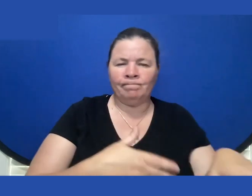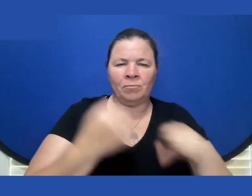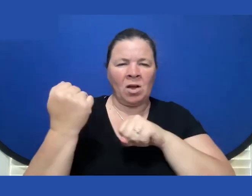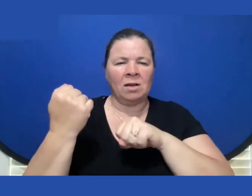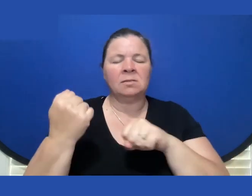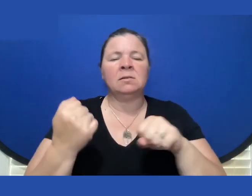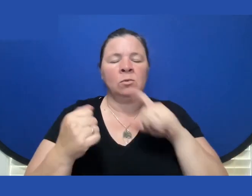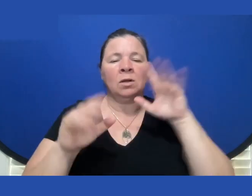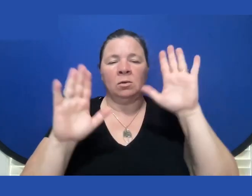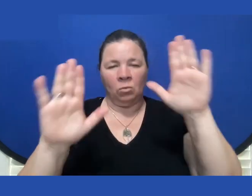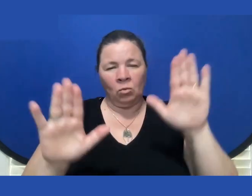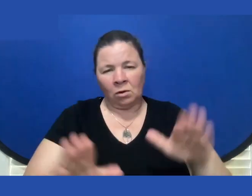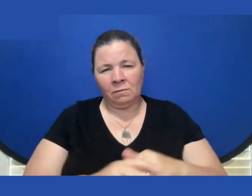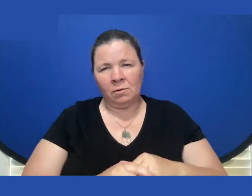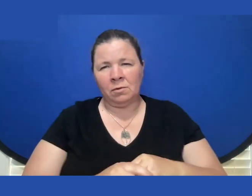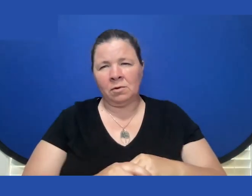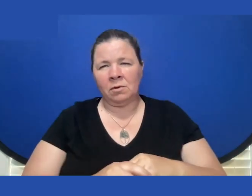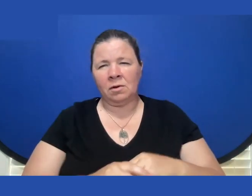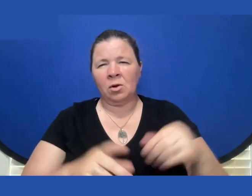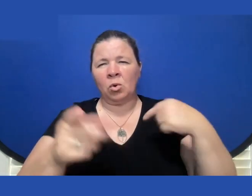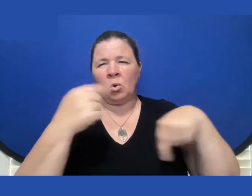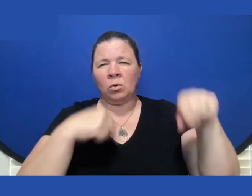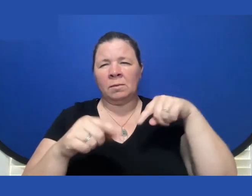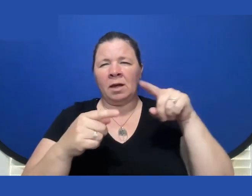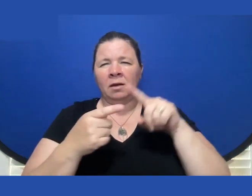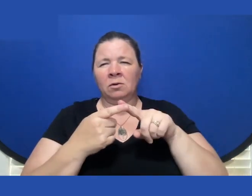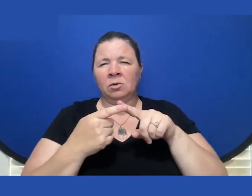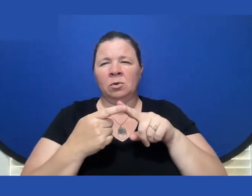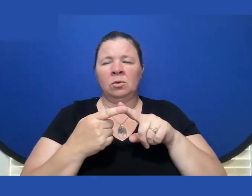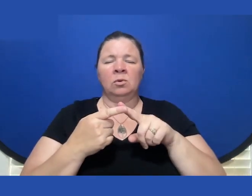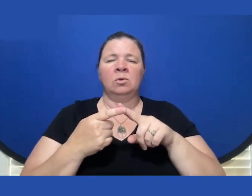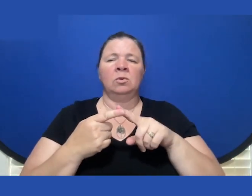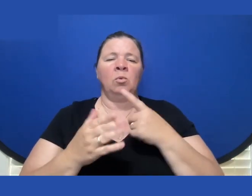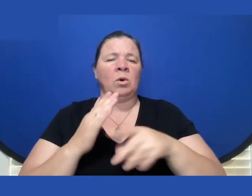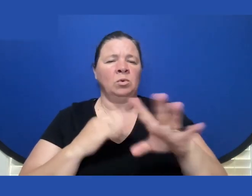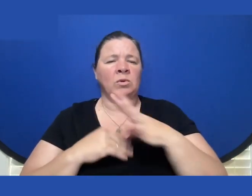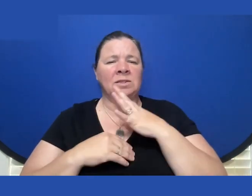And I think it goes back to what you were saying is like, you know, anyone from a disability,